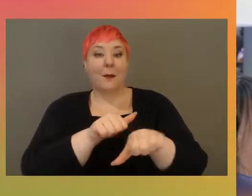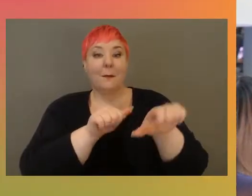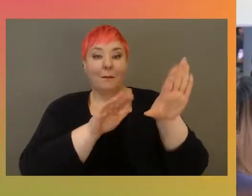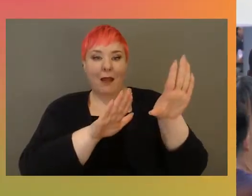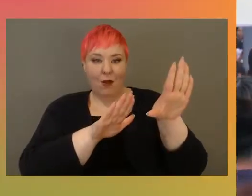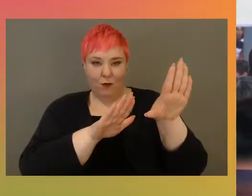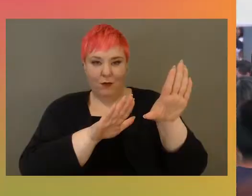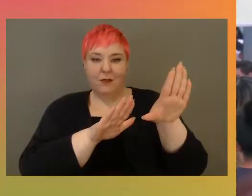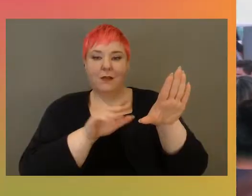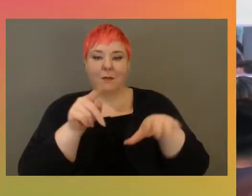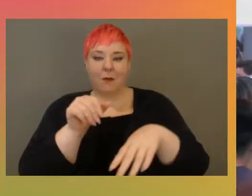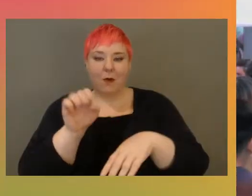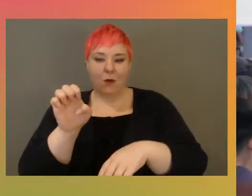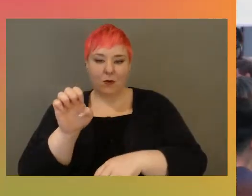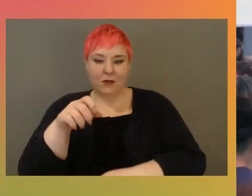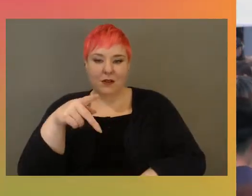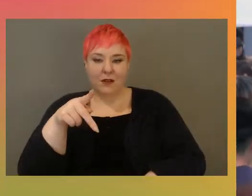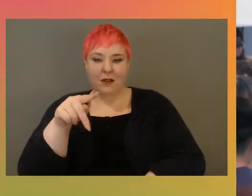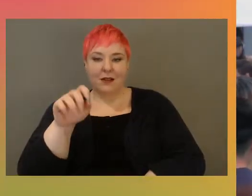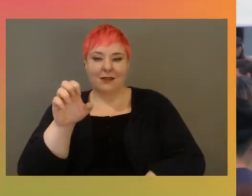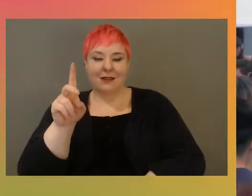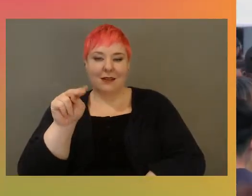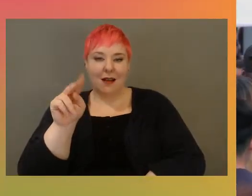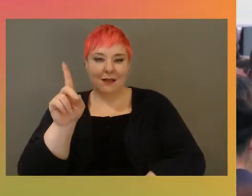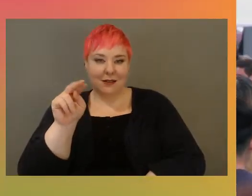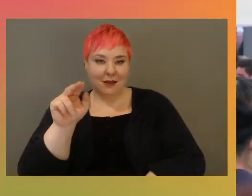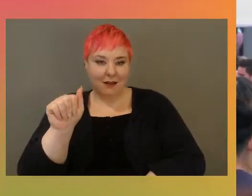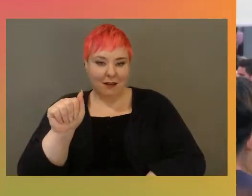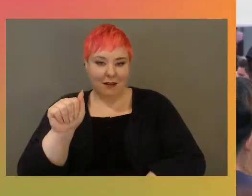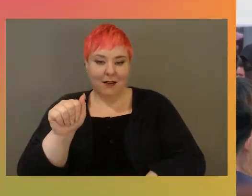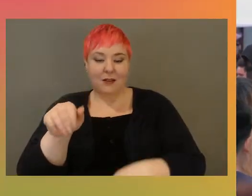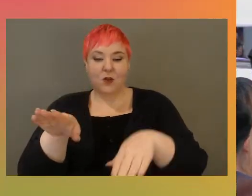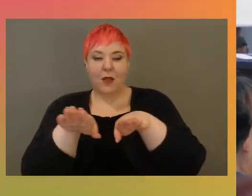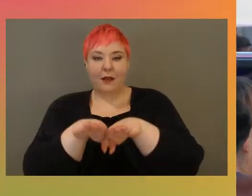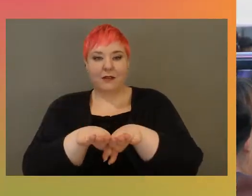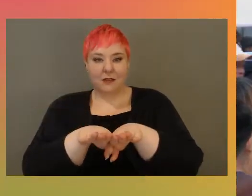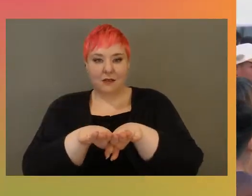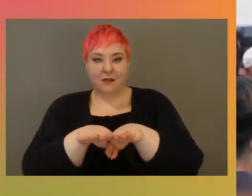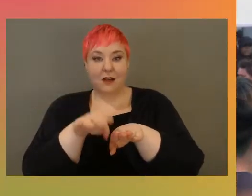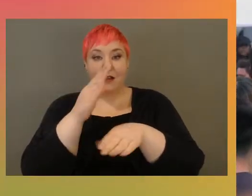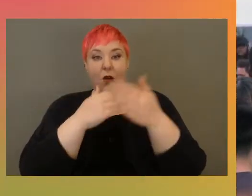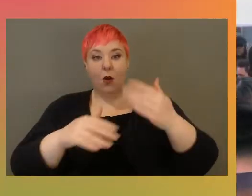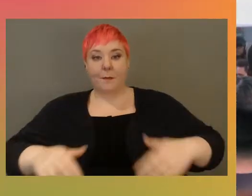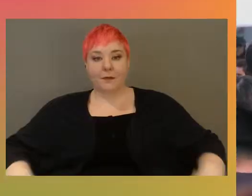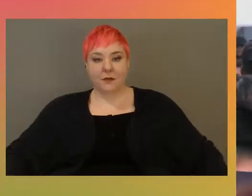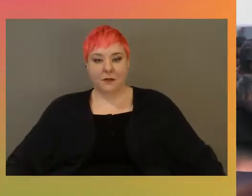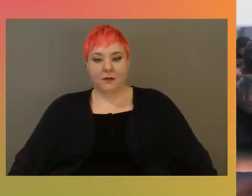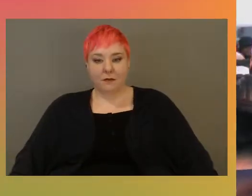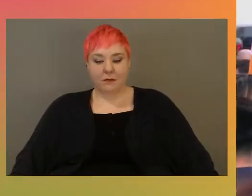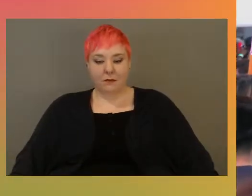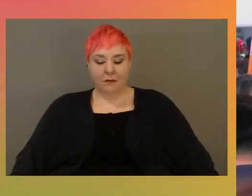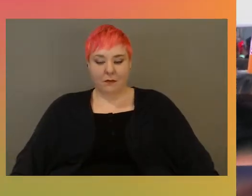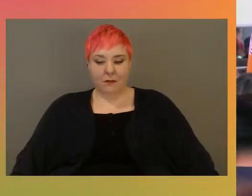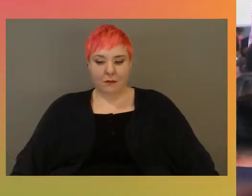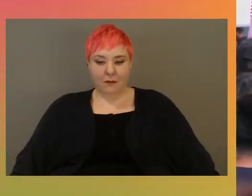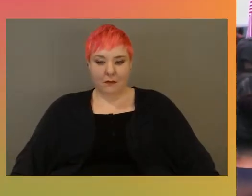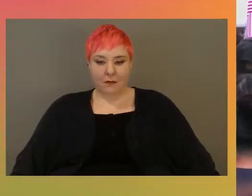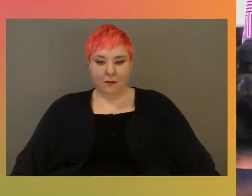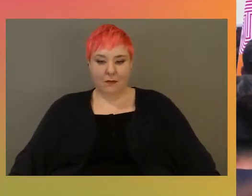STAND ON UP. MOUNTAIN POSE.